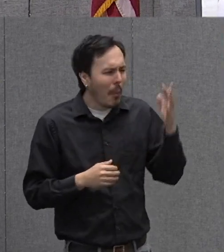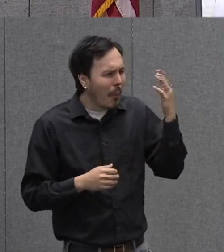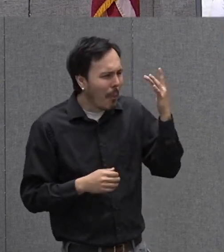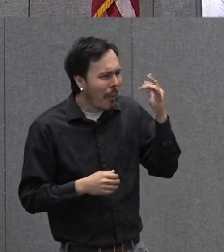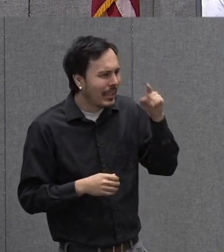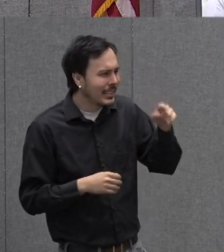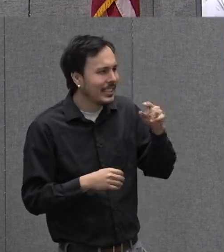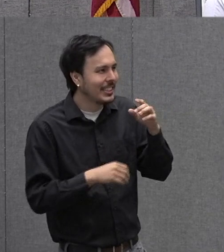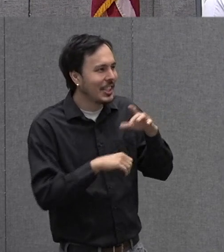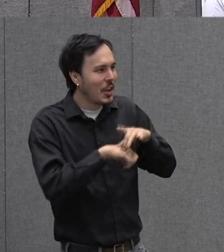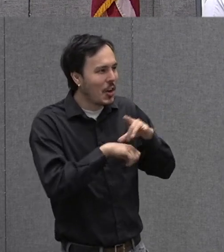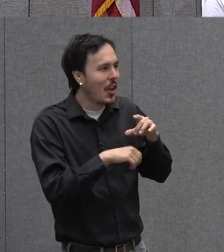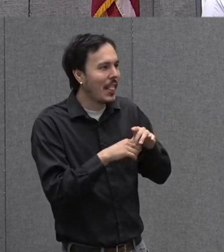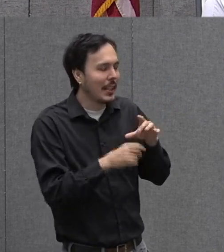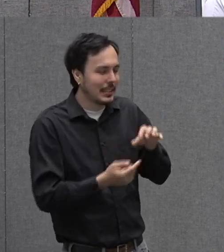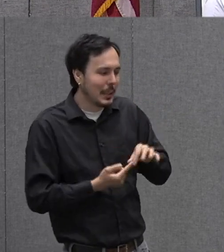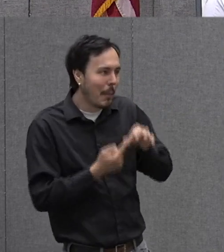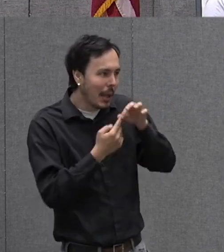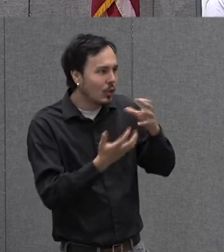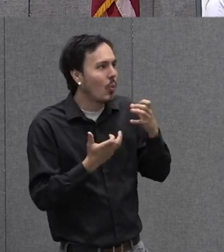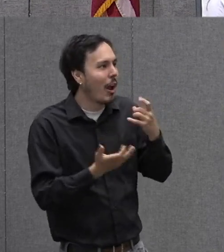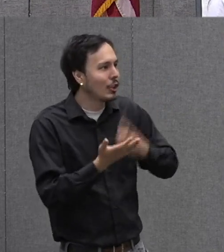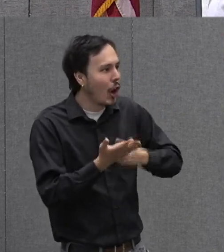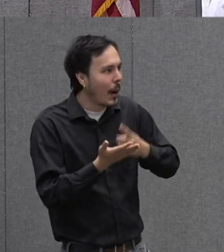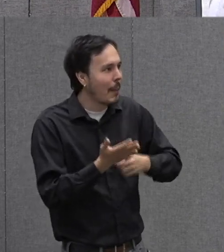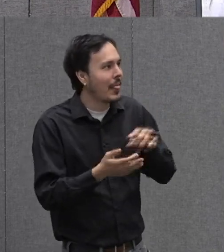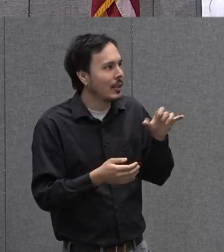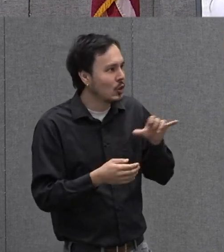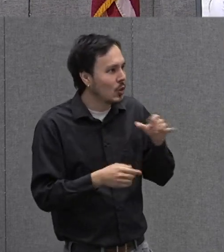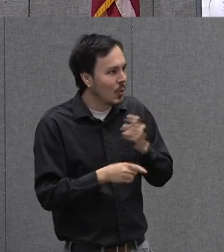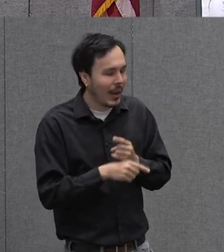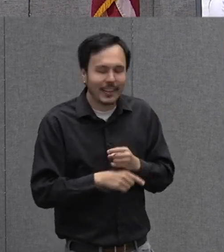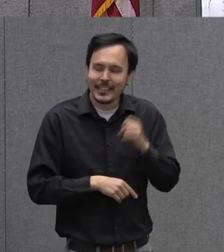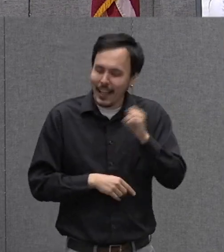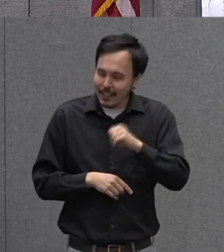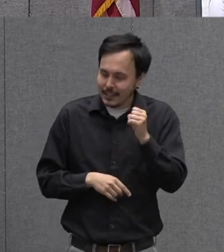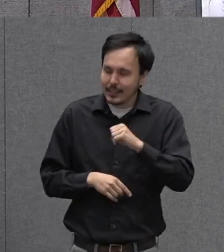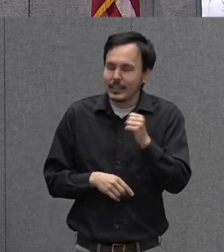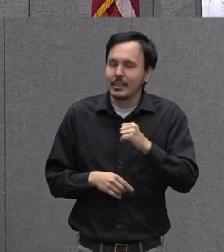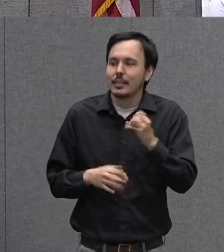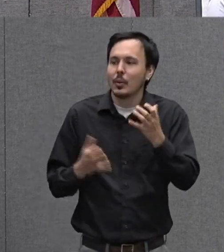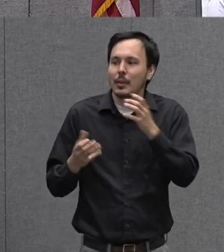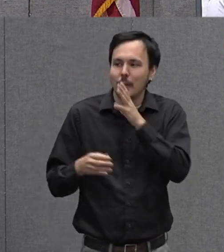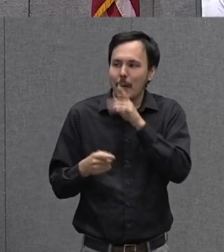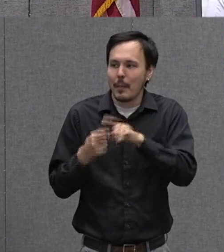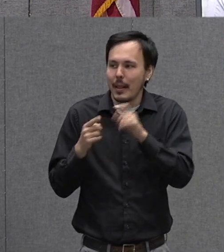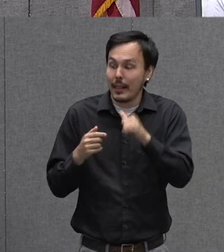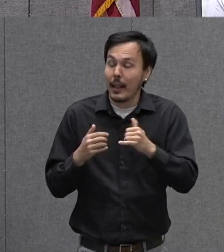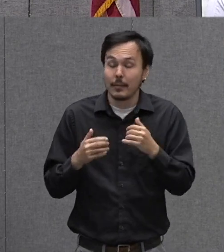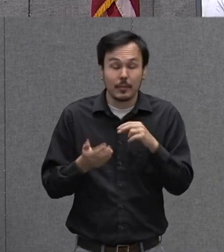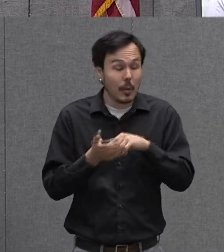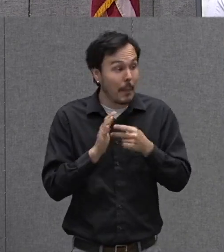Absolutely, all those great things and people living in this habitat. So next up will be Miss Kathy,